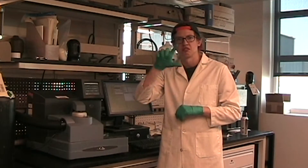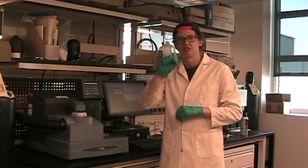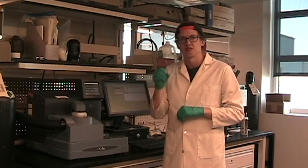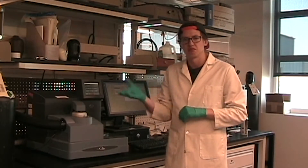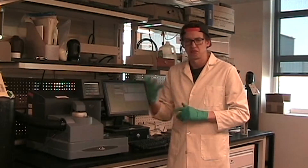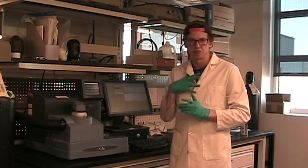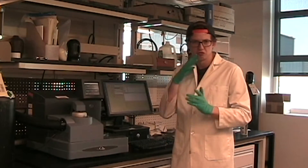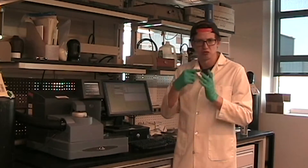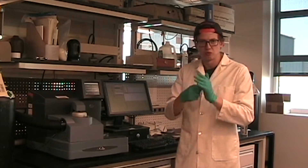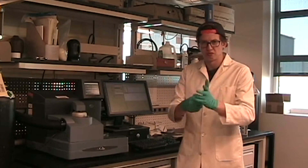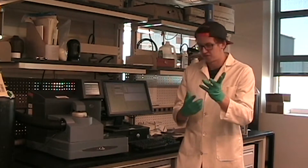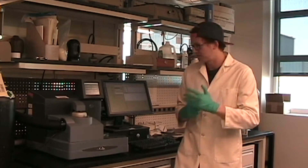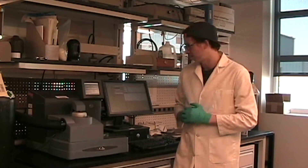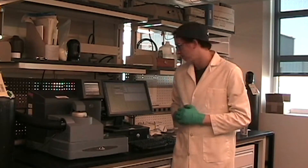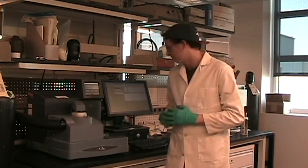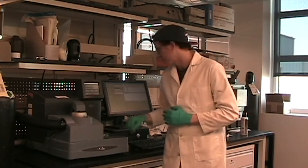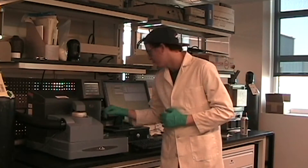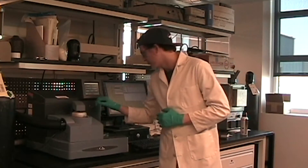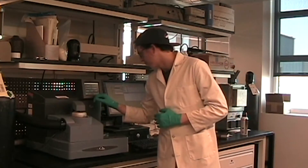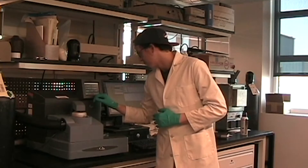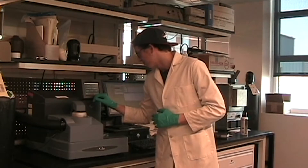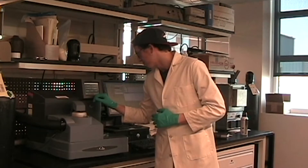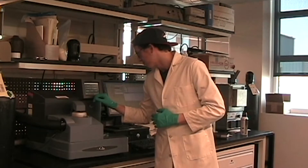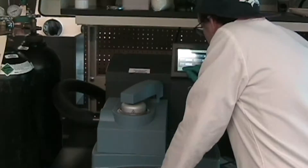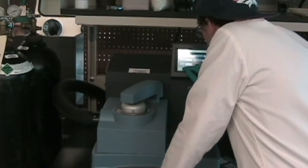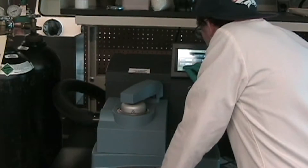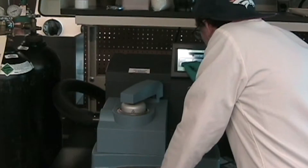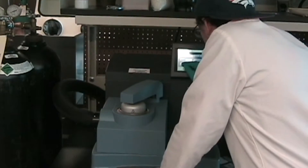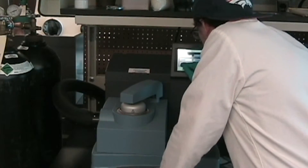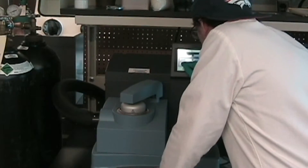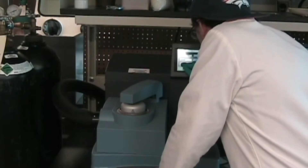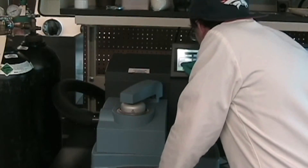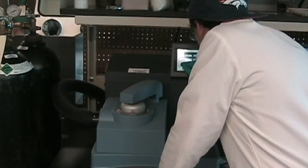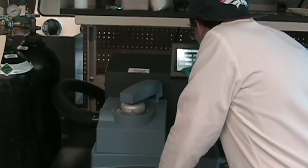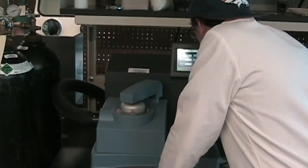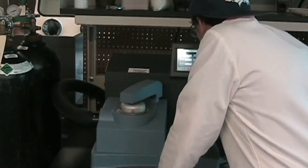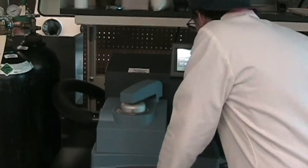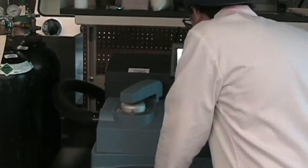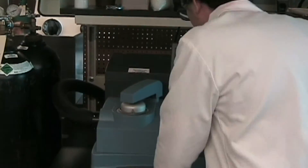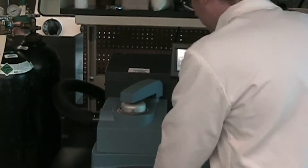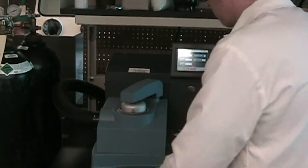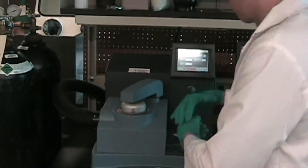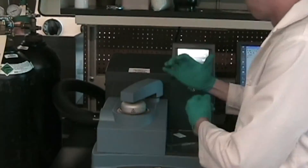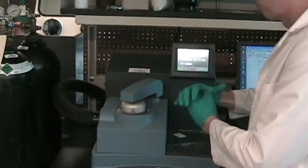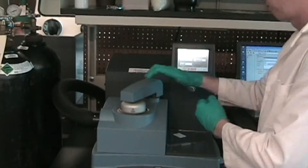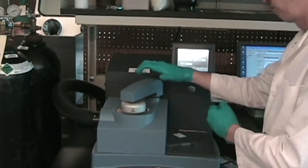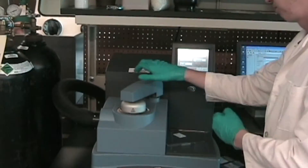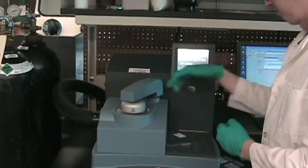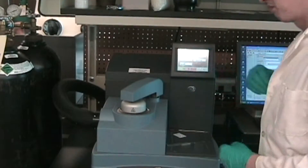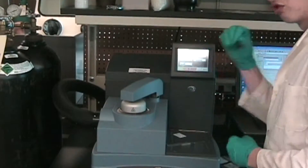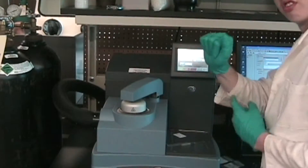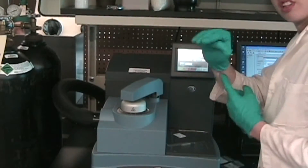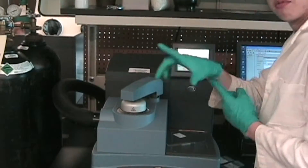Let me show you how the sample is being put inside. This is where you will put the sample in.